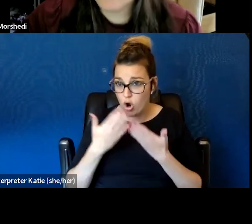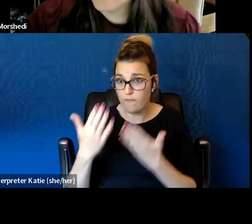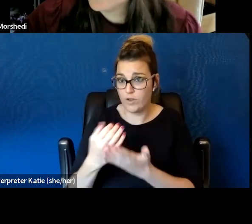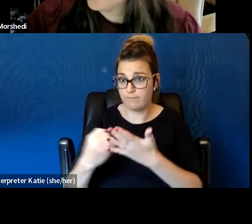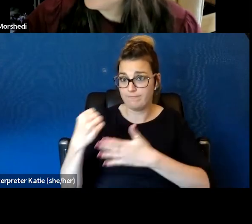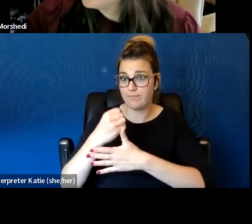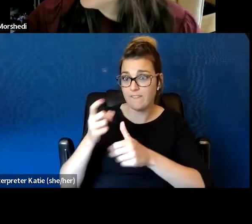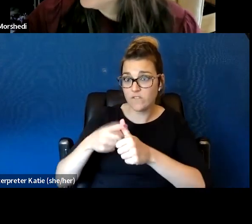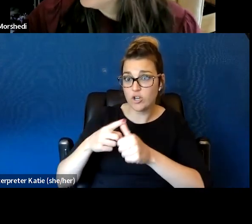Thanks Shelby.